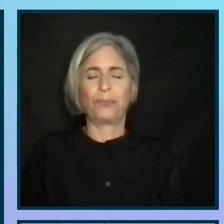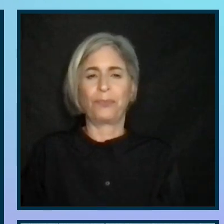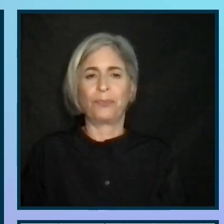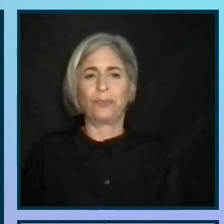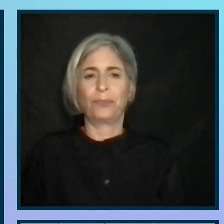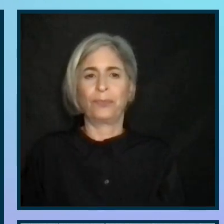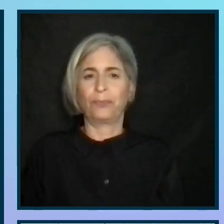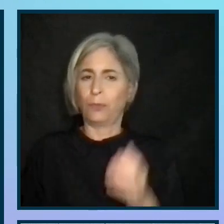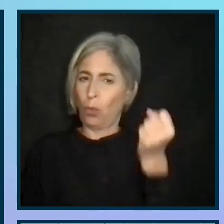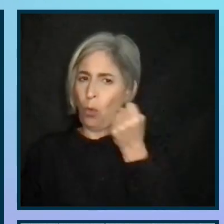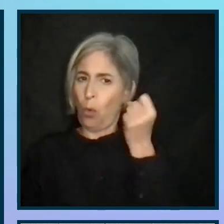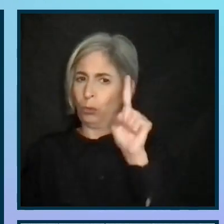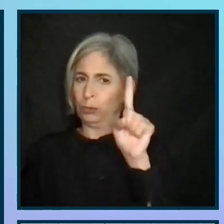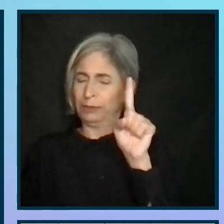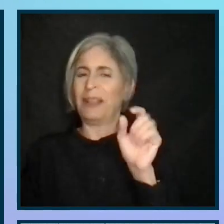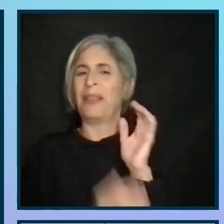Hold on, I need to go up a slide. There we go.